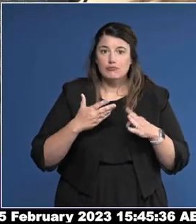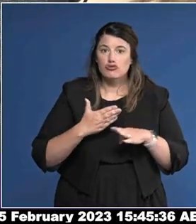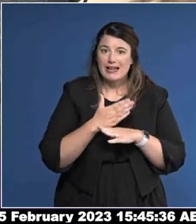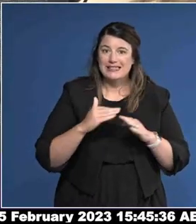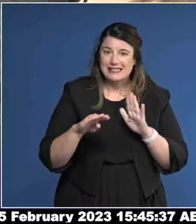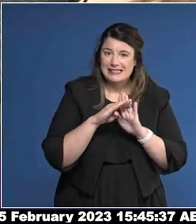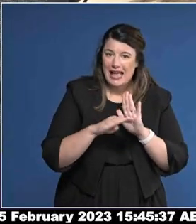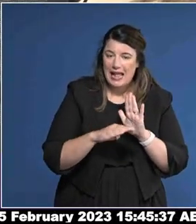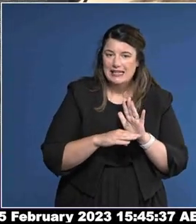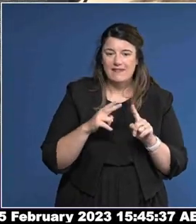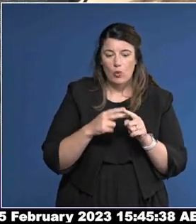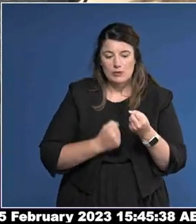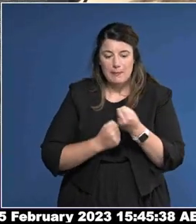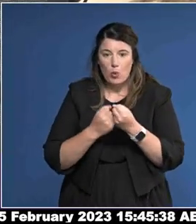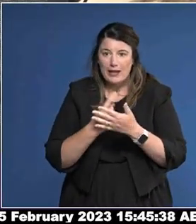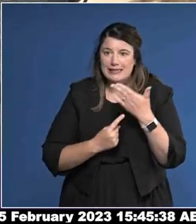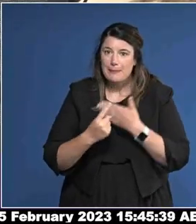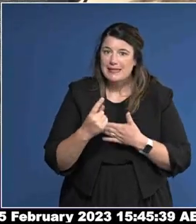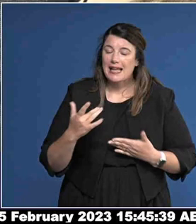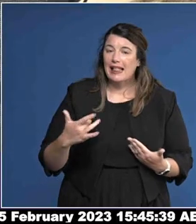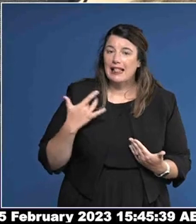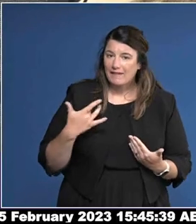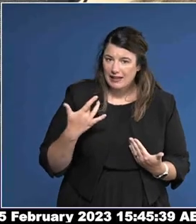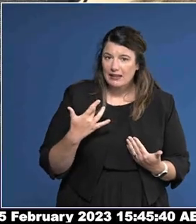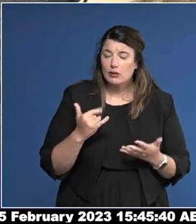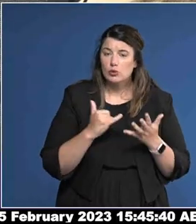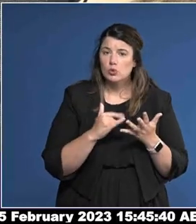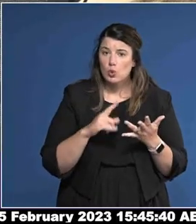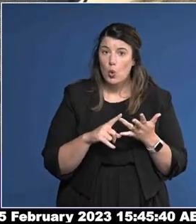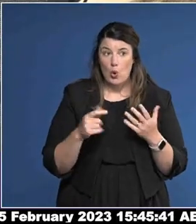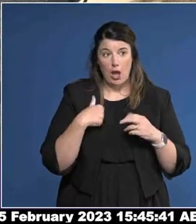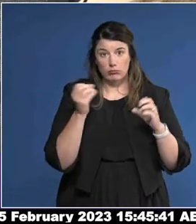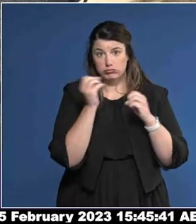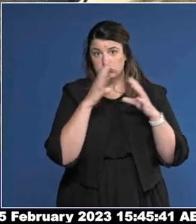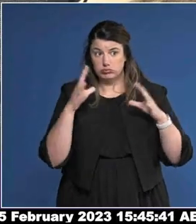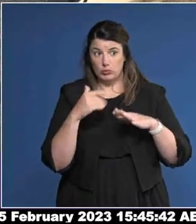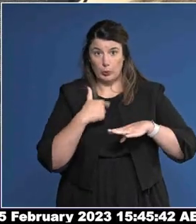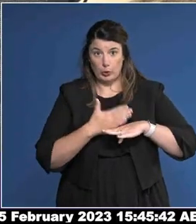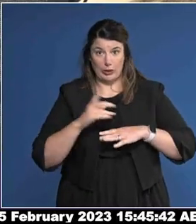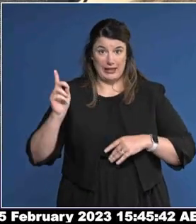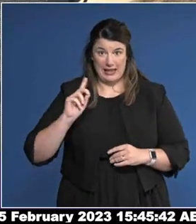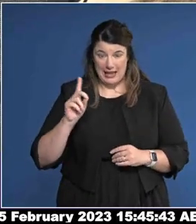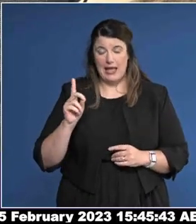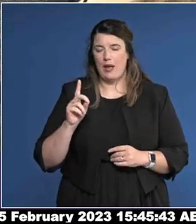Living. And so part of what we are now working on is looking at developing some